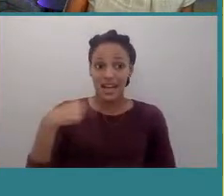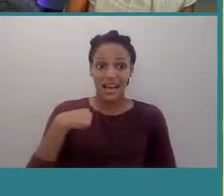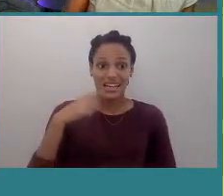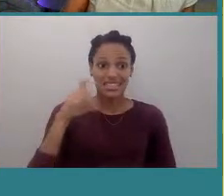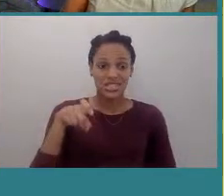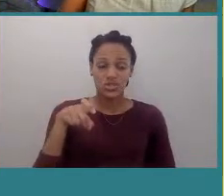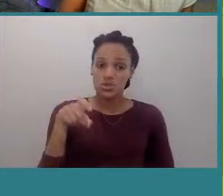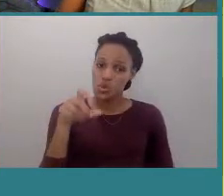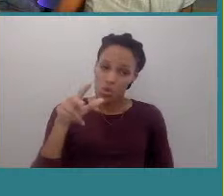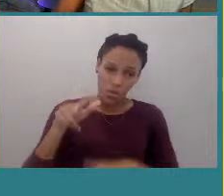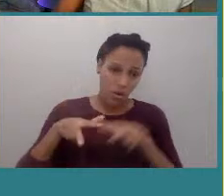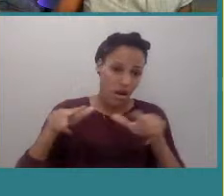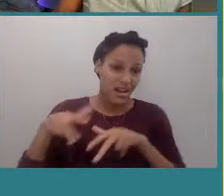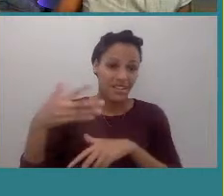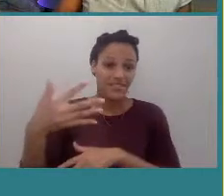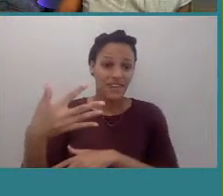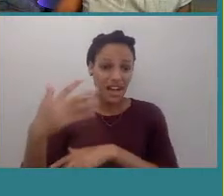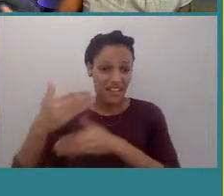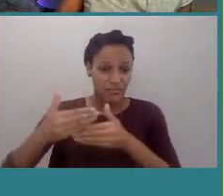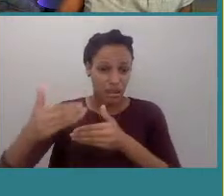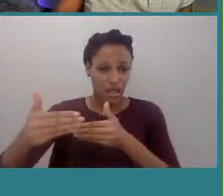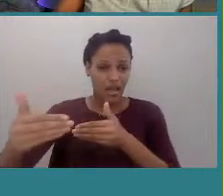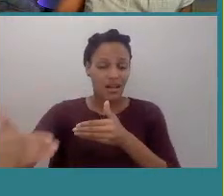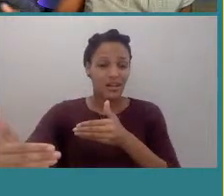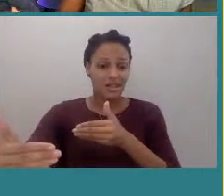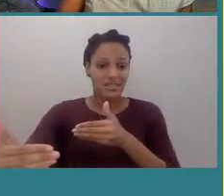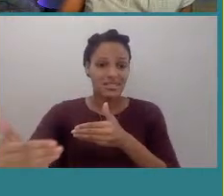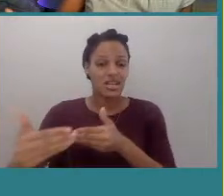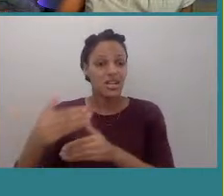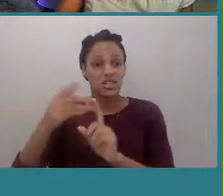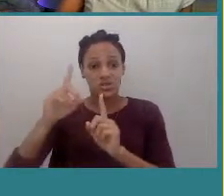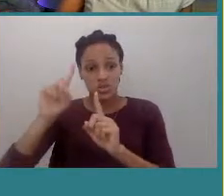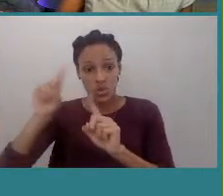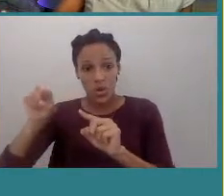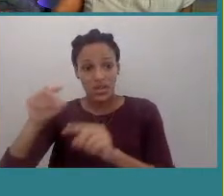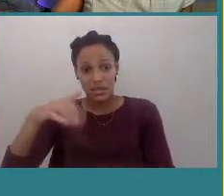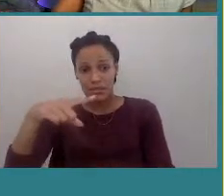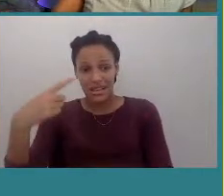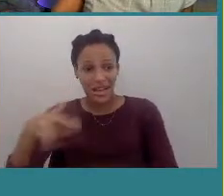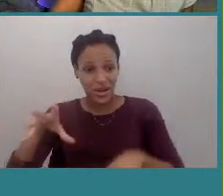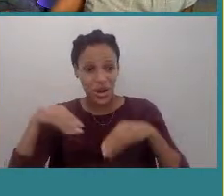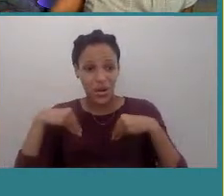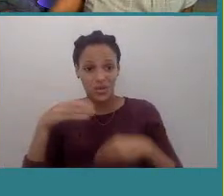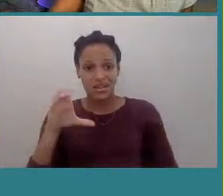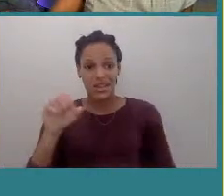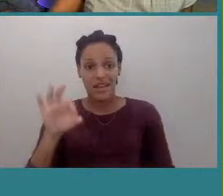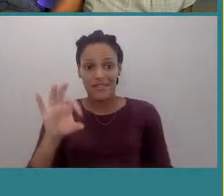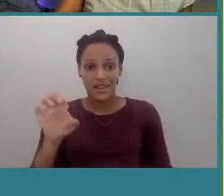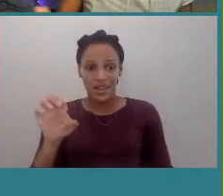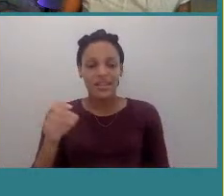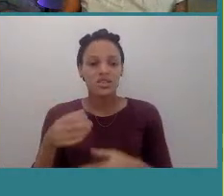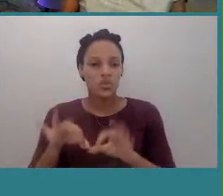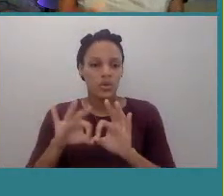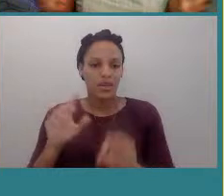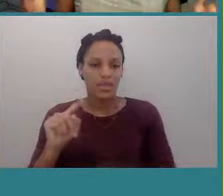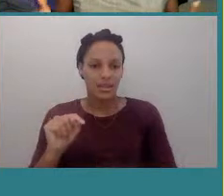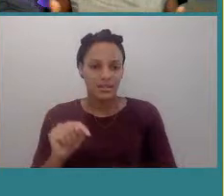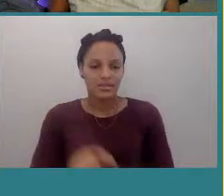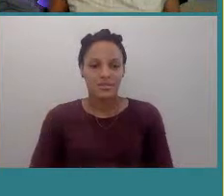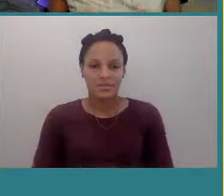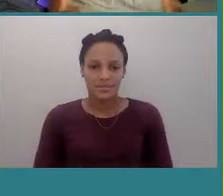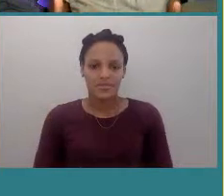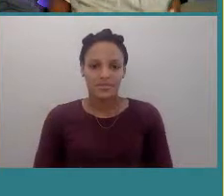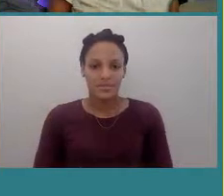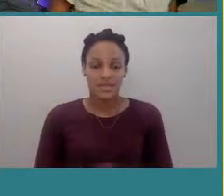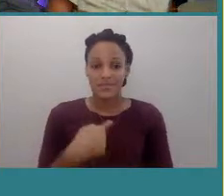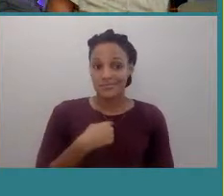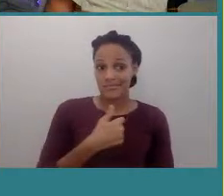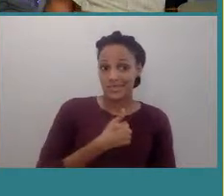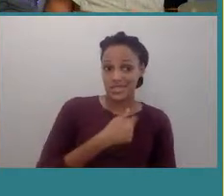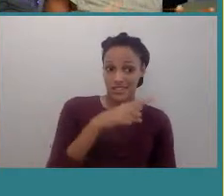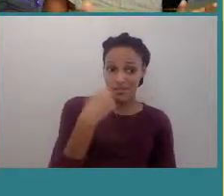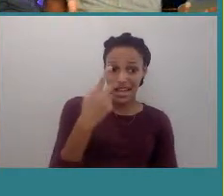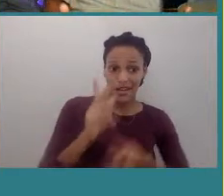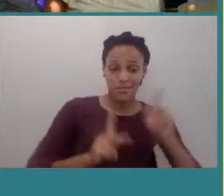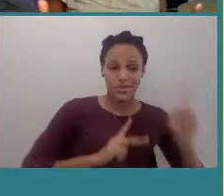five blocks out of the way, it's worth it and as a Black person, in the internal conversations